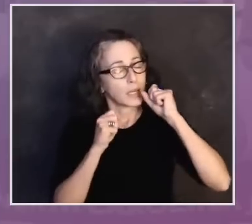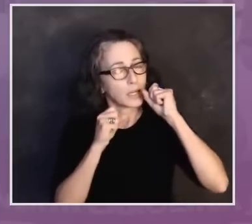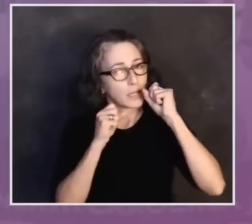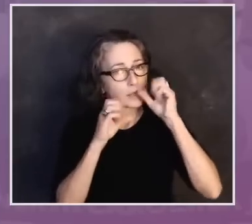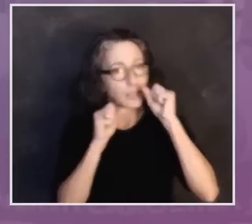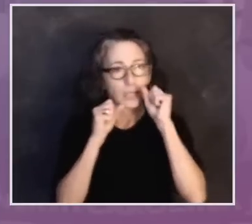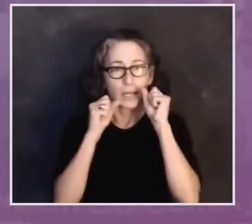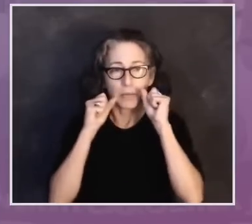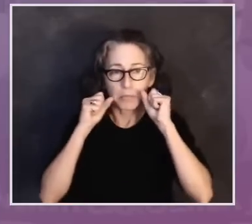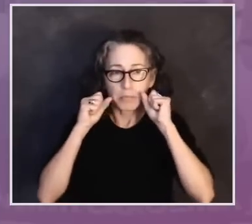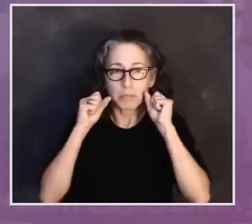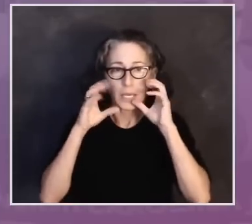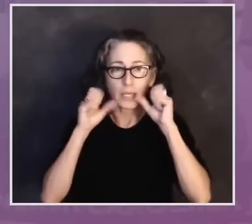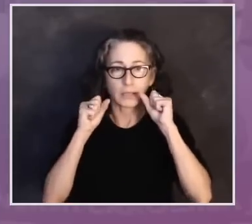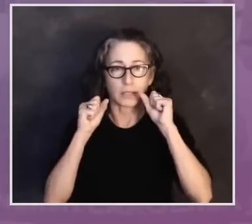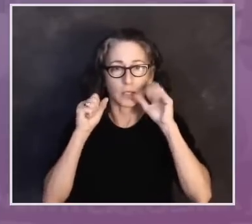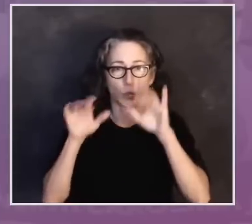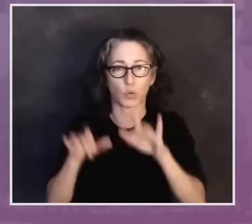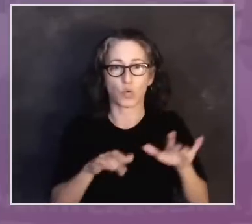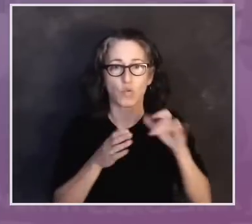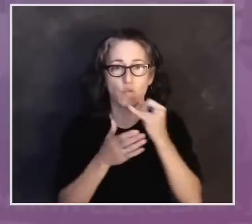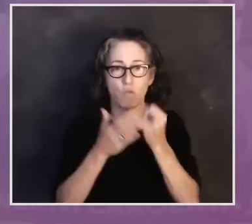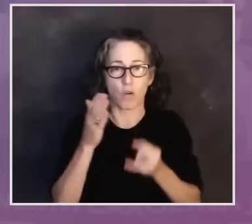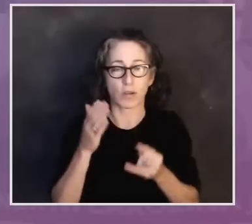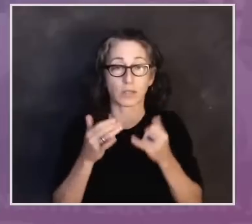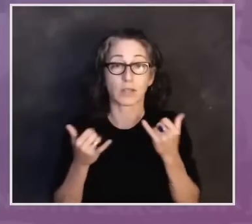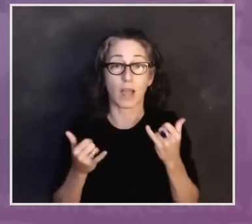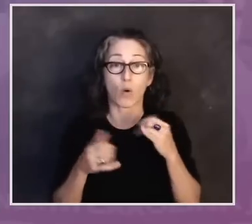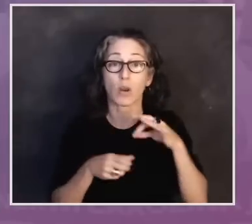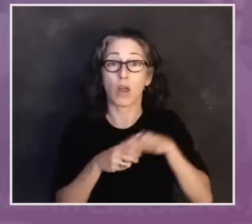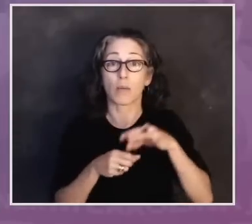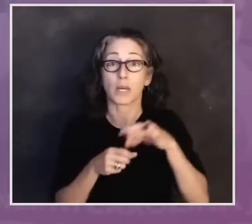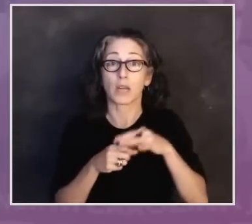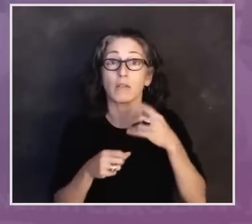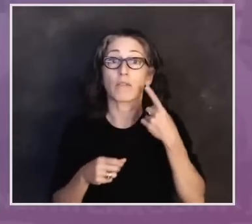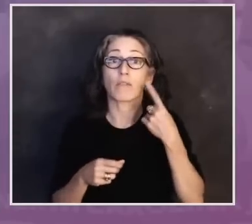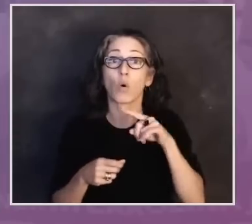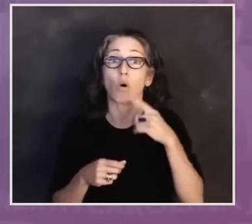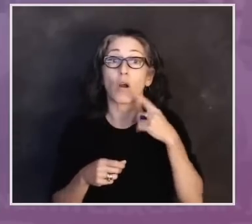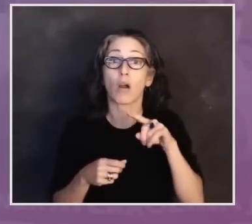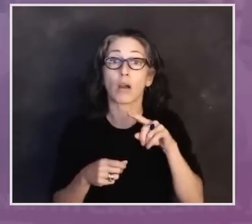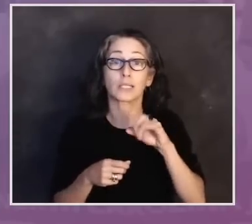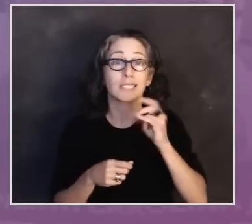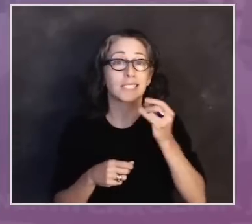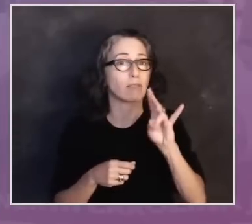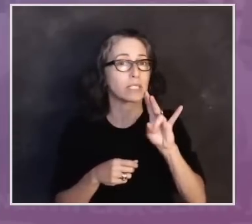HE IS A CHARLOTTE-BORN SON WHO IS AN AMAZING AMAZING